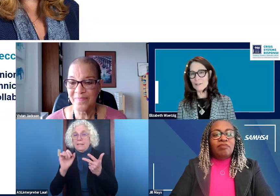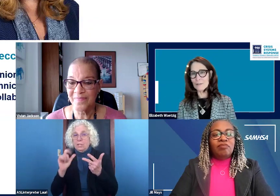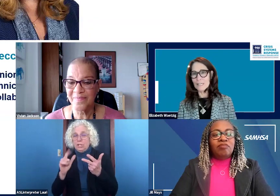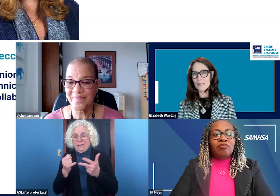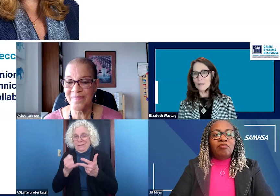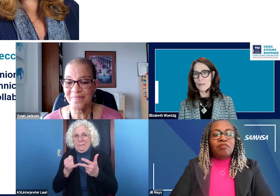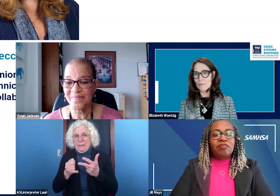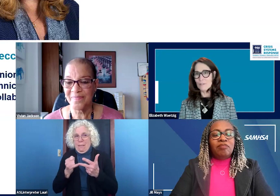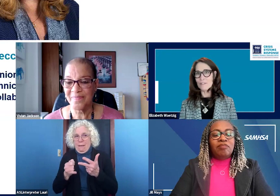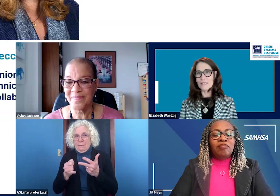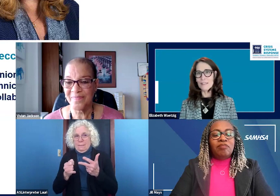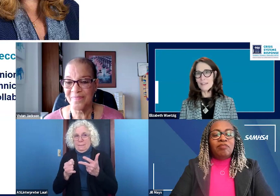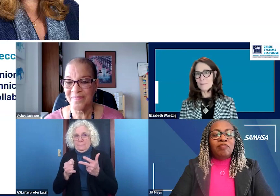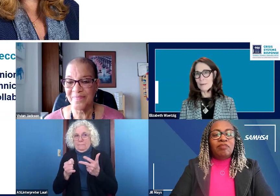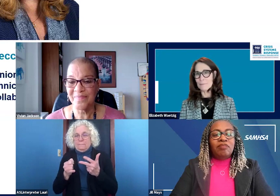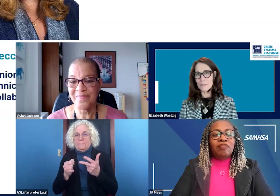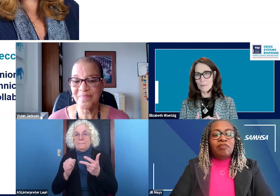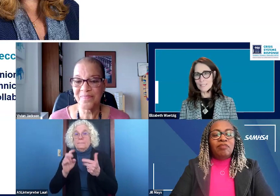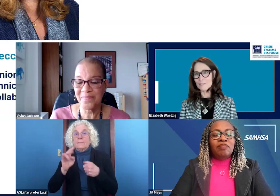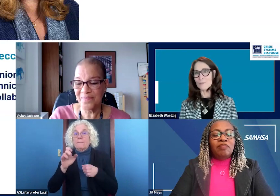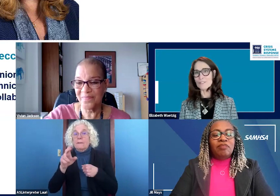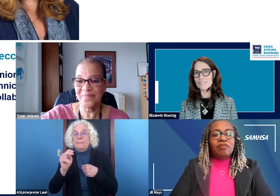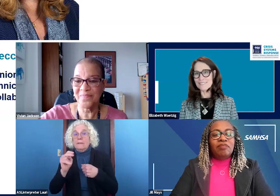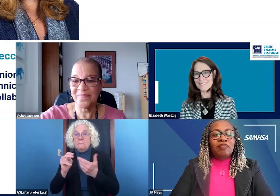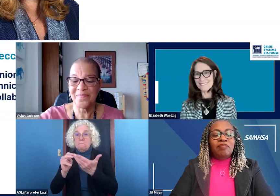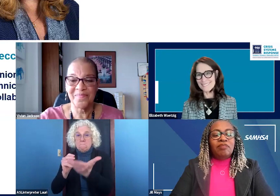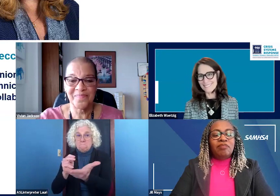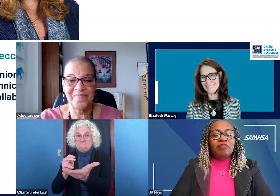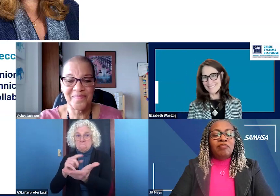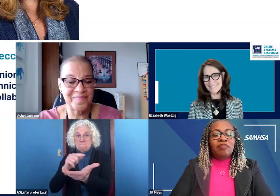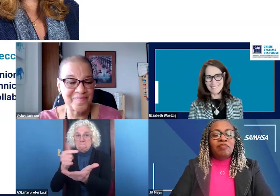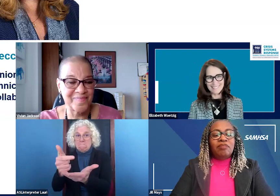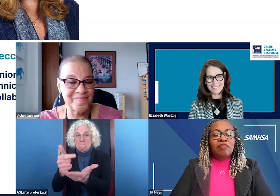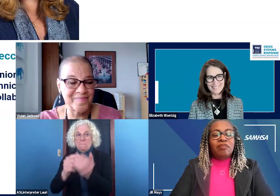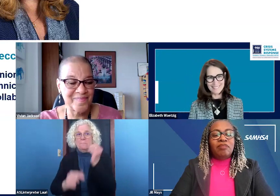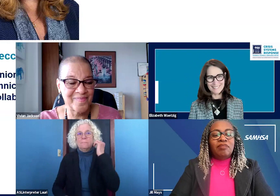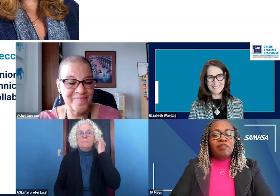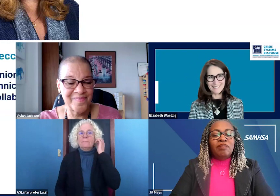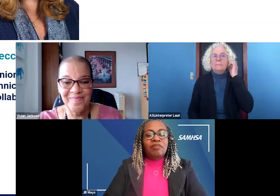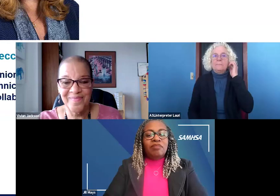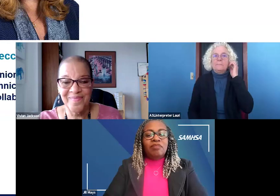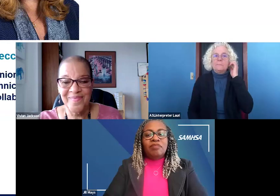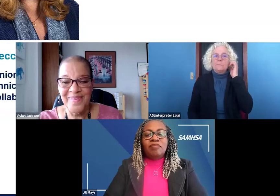So, Vivian, I am. Mike is yours.